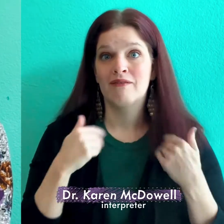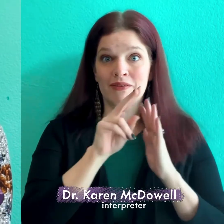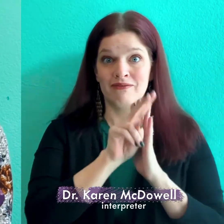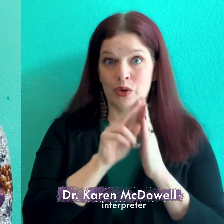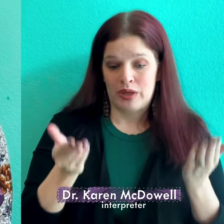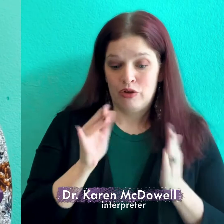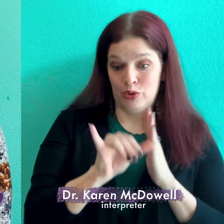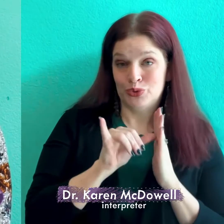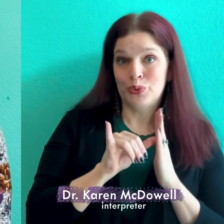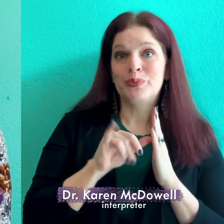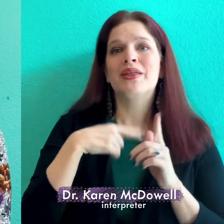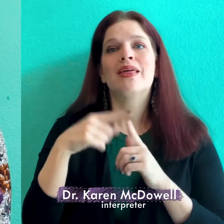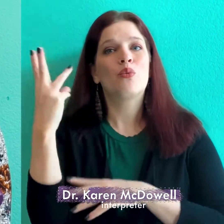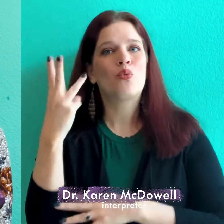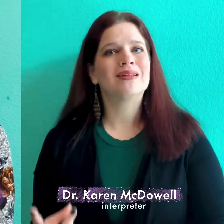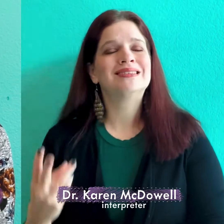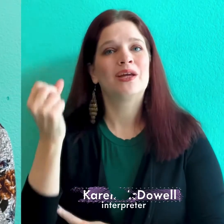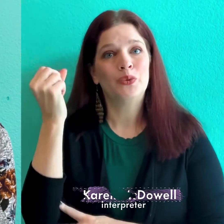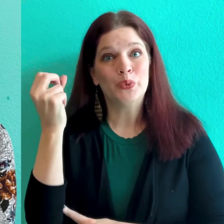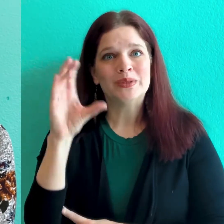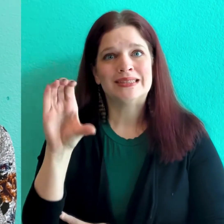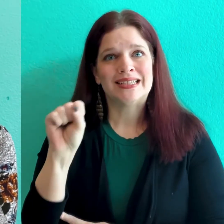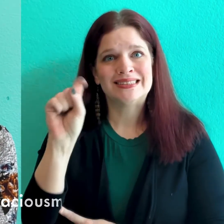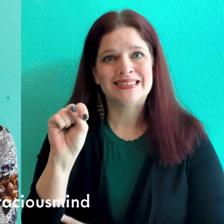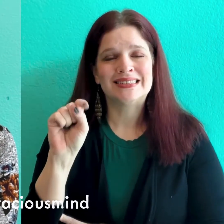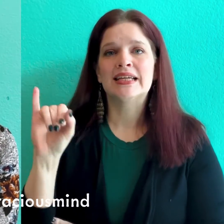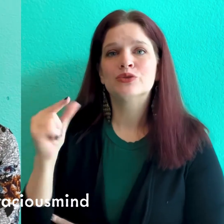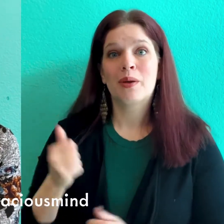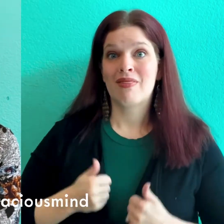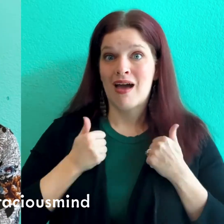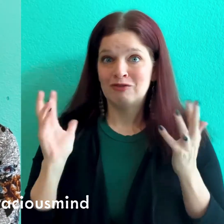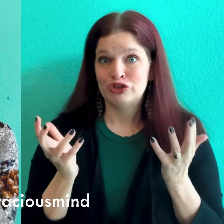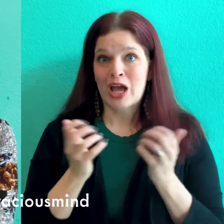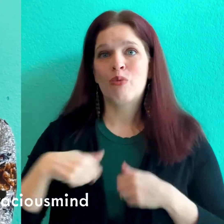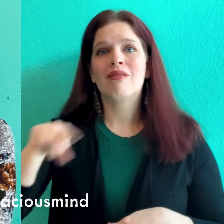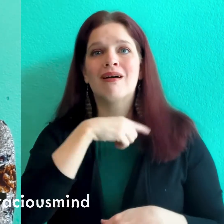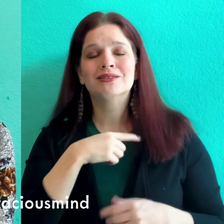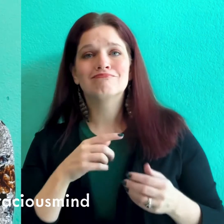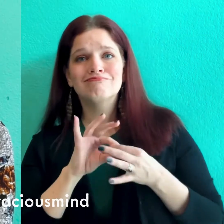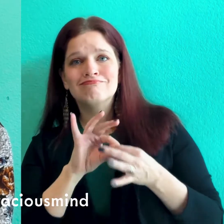And then on Wednesday's at 12:00 Central Standard Time. Meet us over on Instagram Live to chat with us and learn more about this topic.